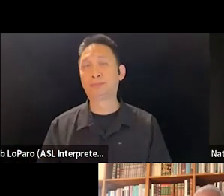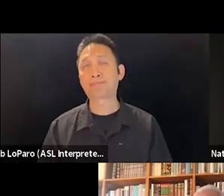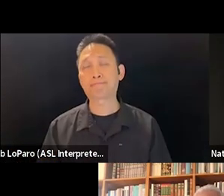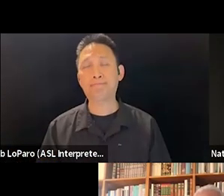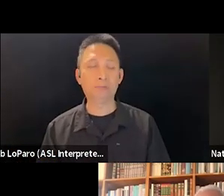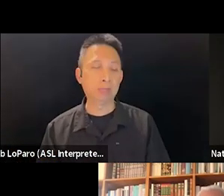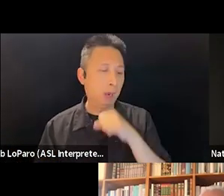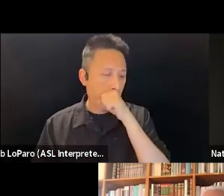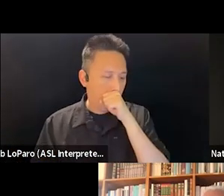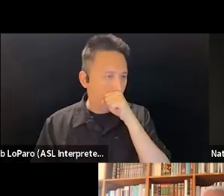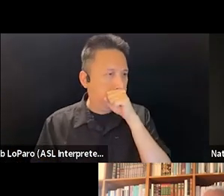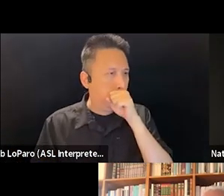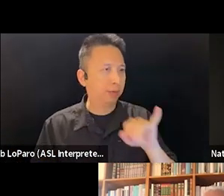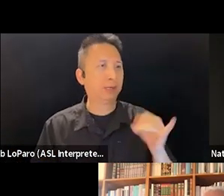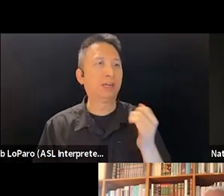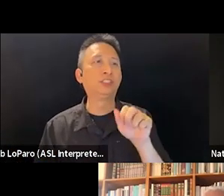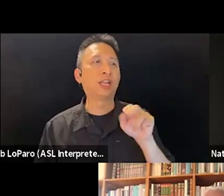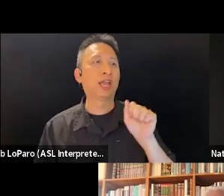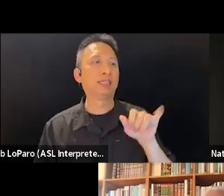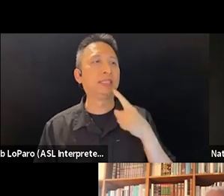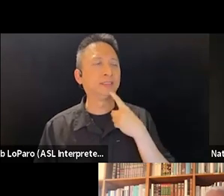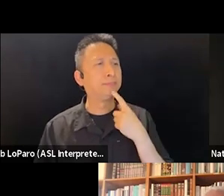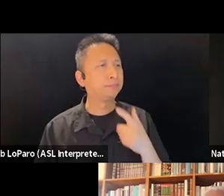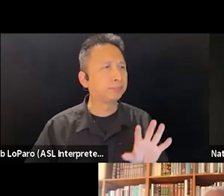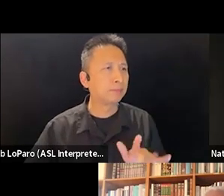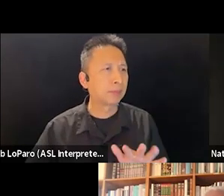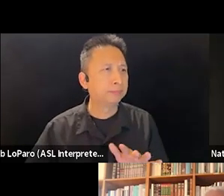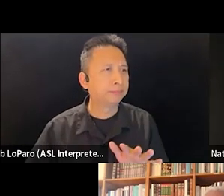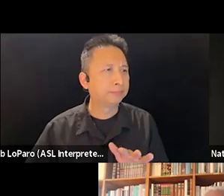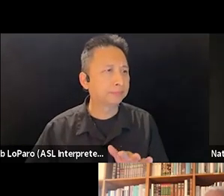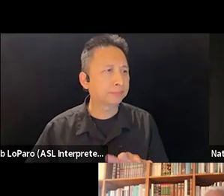We have a question if you have any specific advice